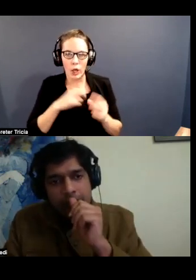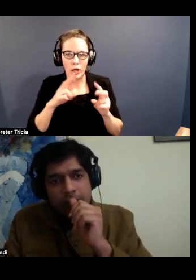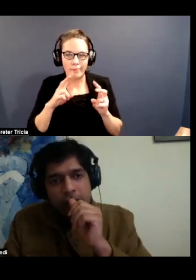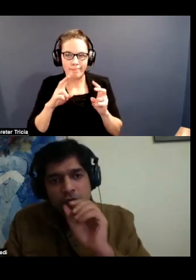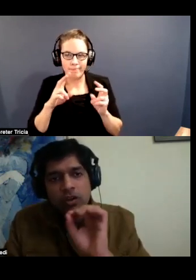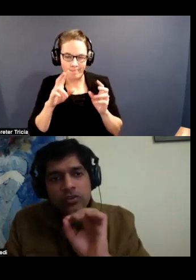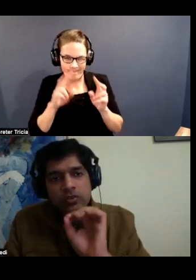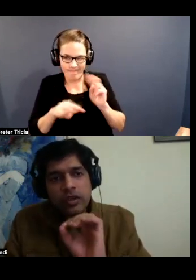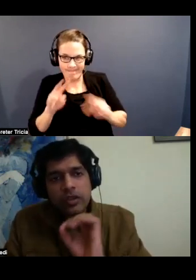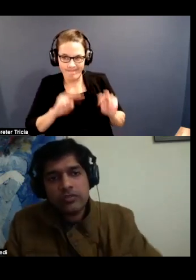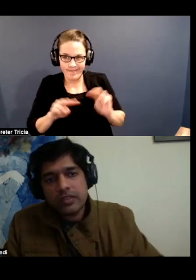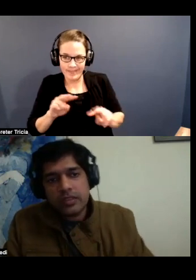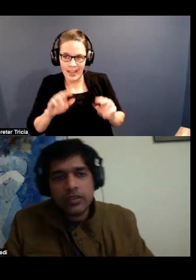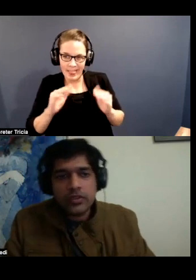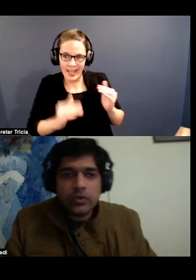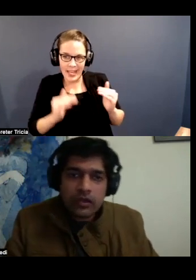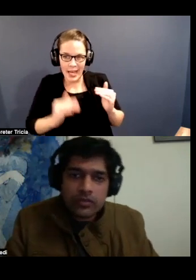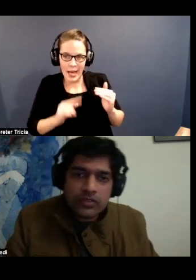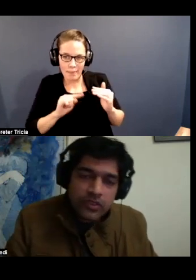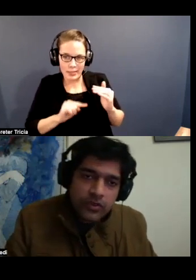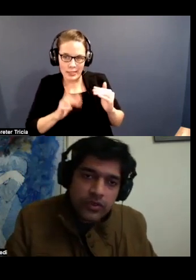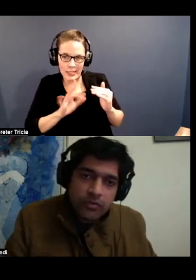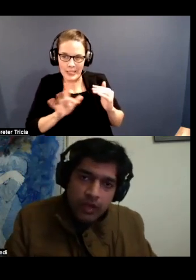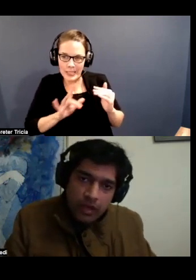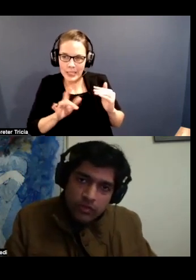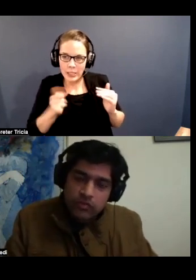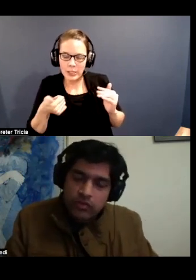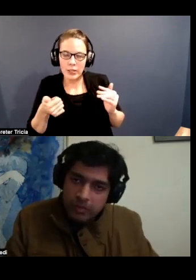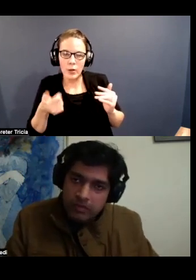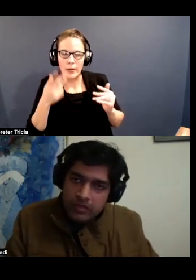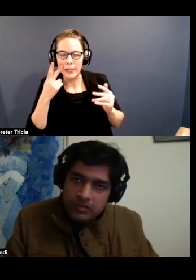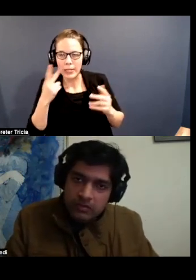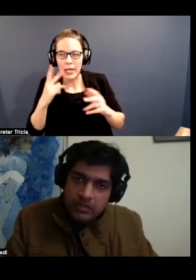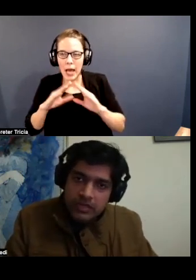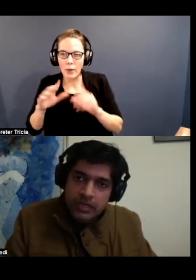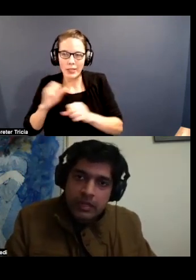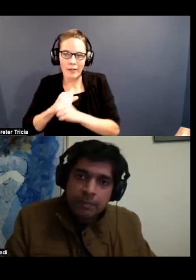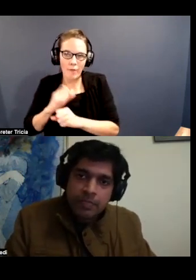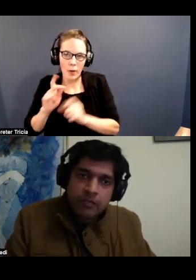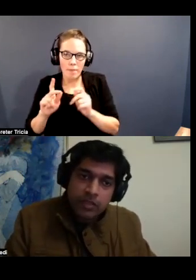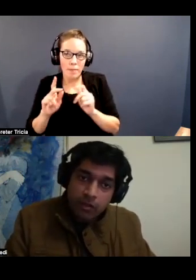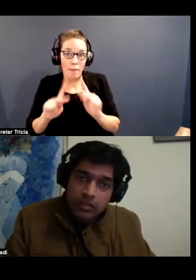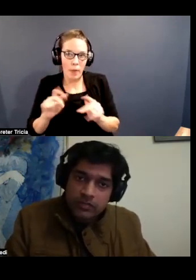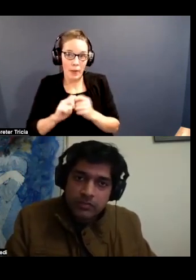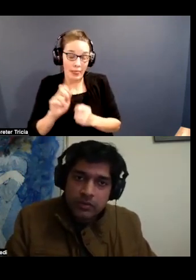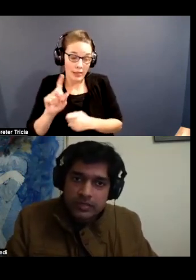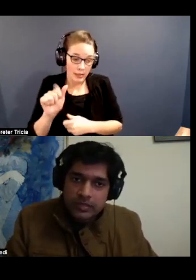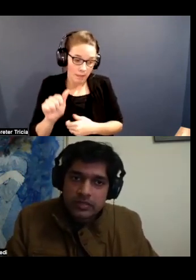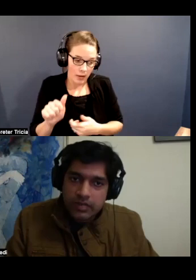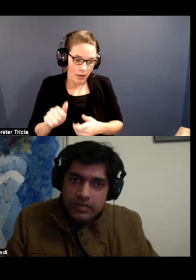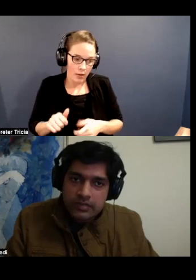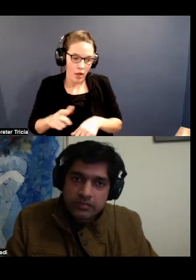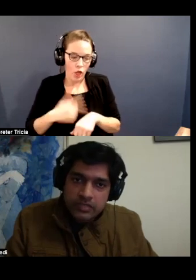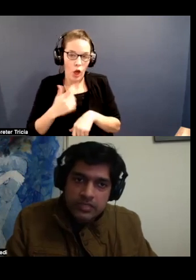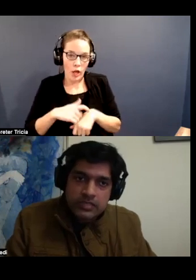we want to see into housing security for households with people with disabilities with long-term supports and services.